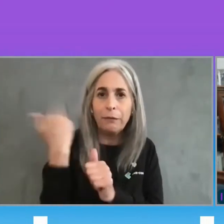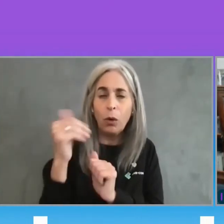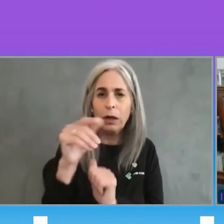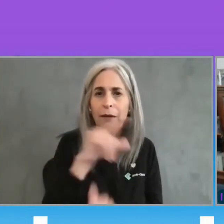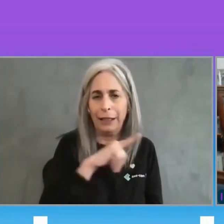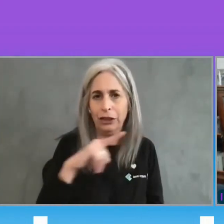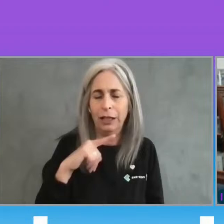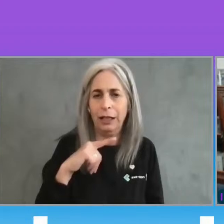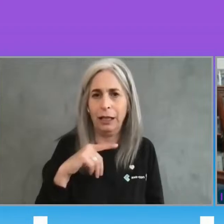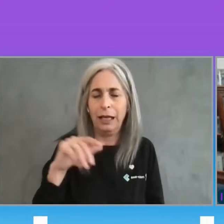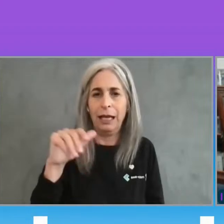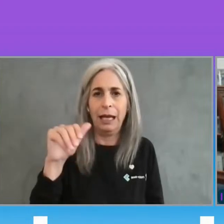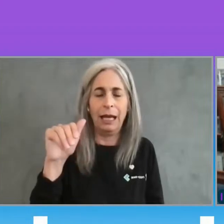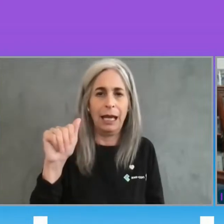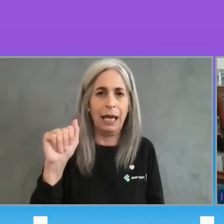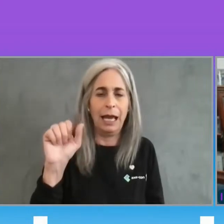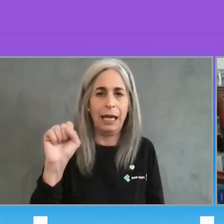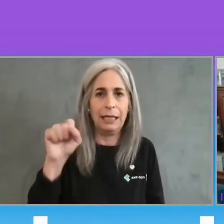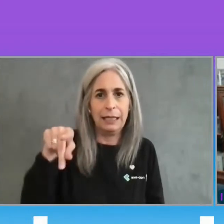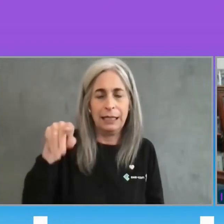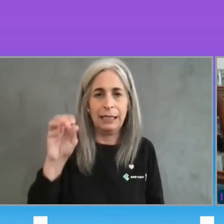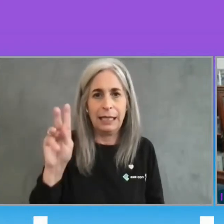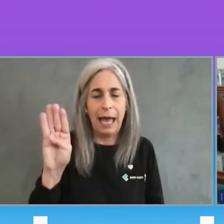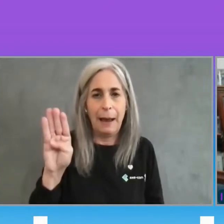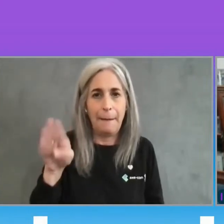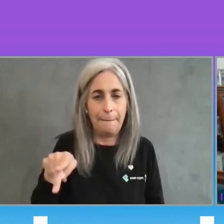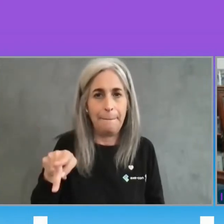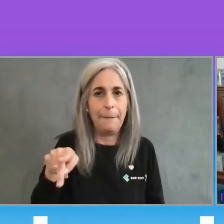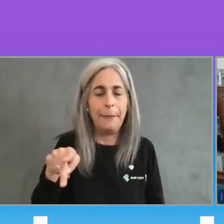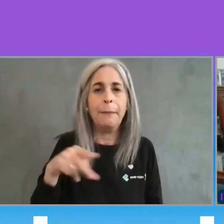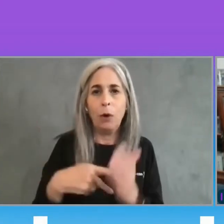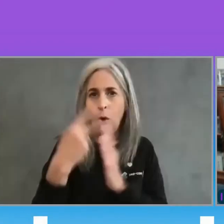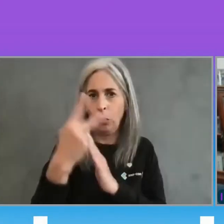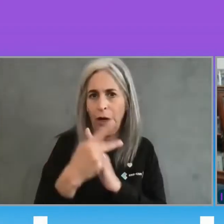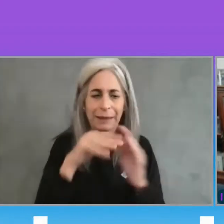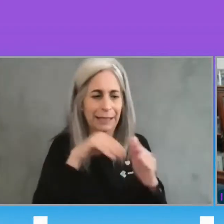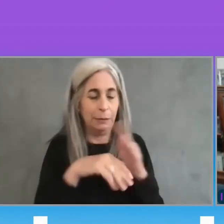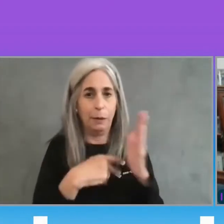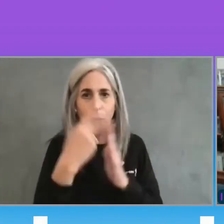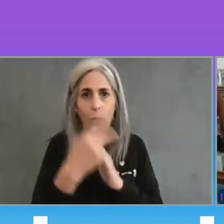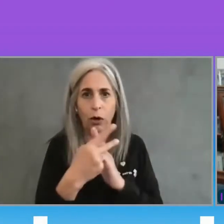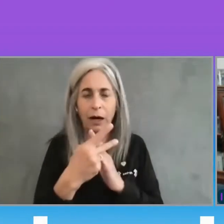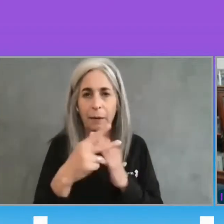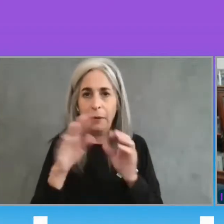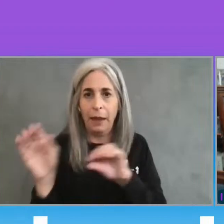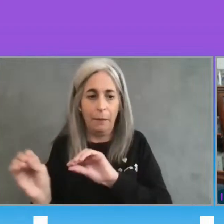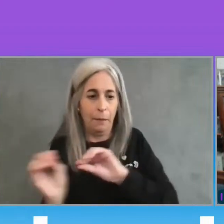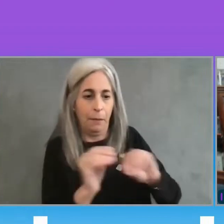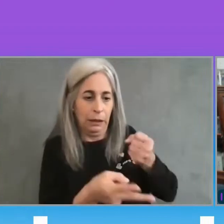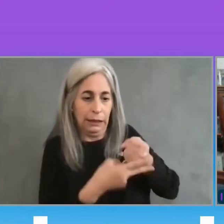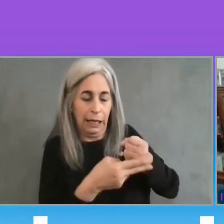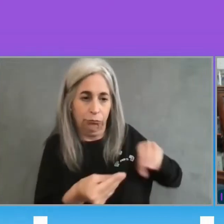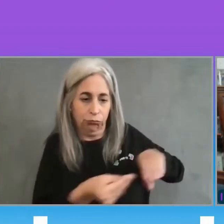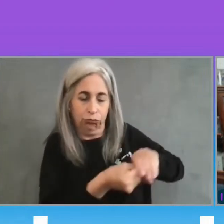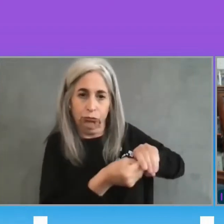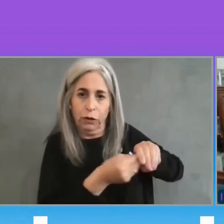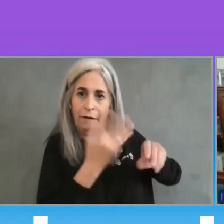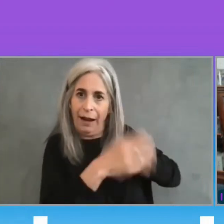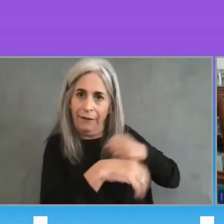in previous legislation like the ASAP act, the accessibility program, which was money put